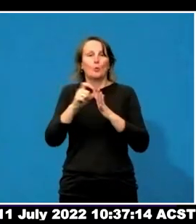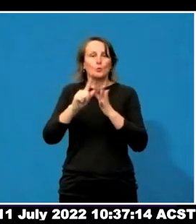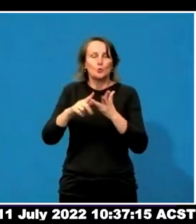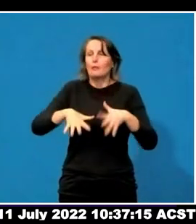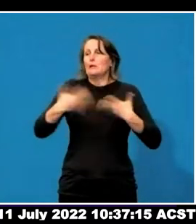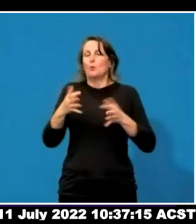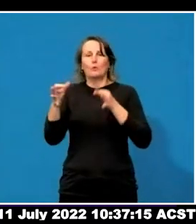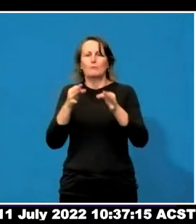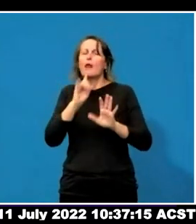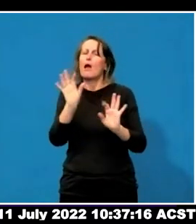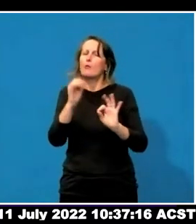raised by the evidence.